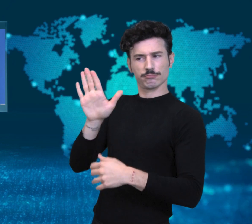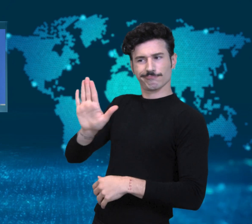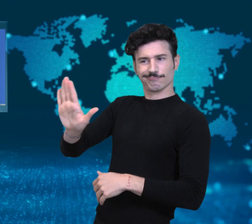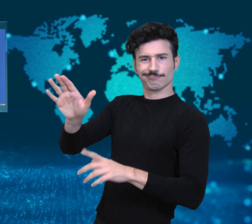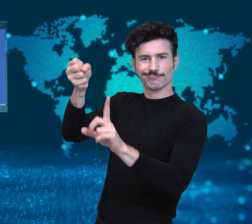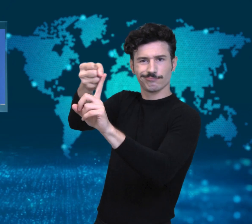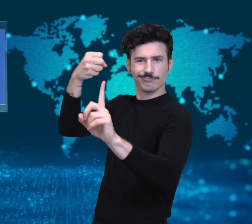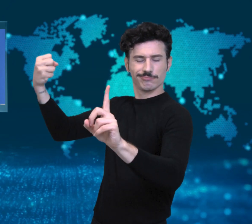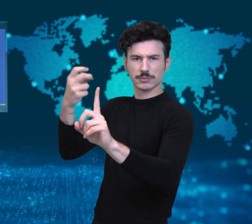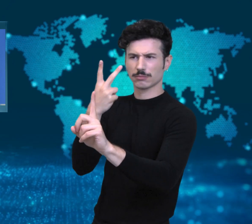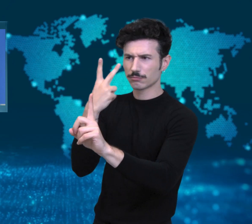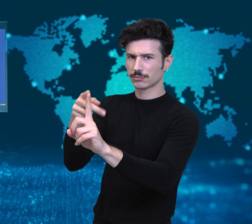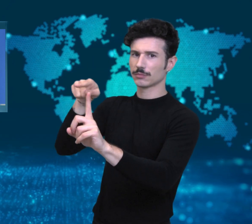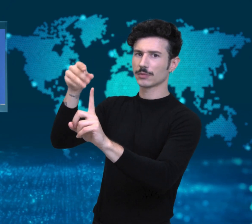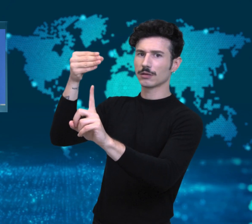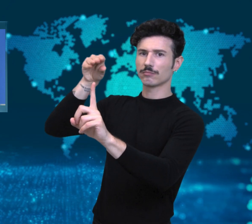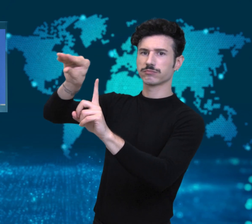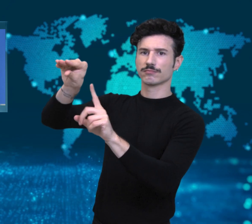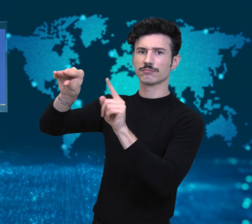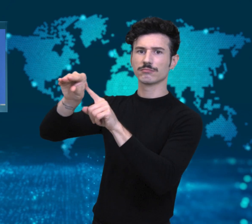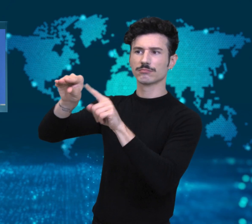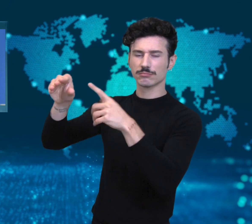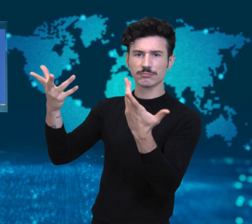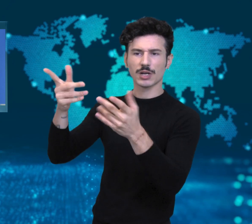The scales had been removed,